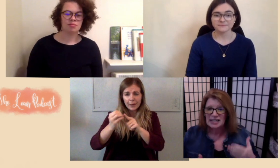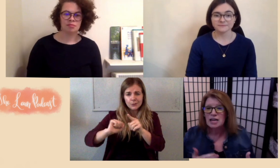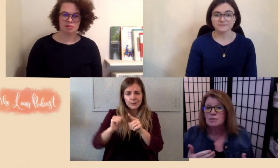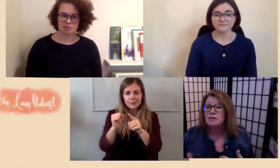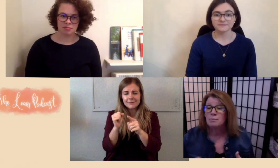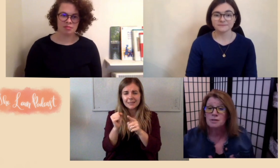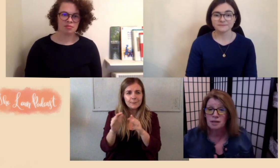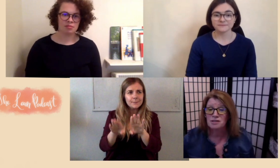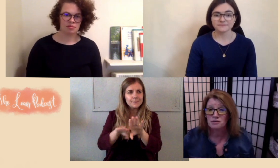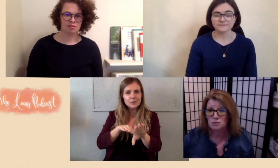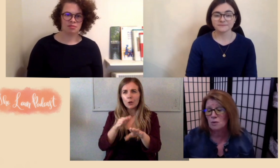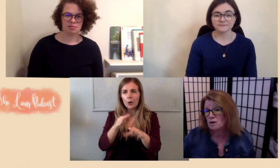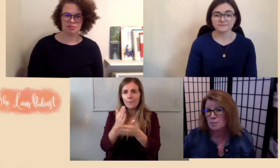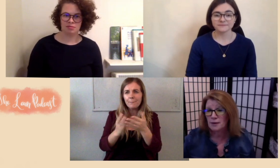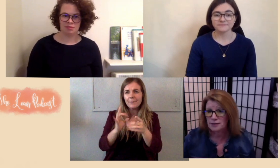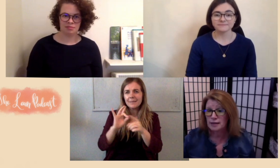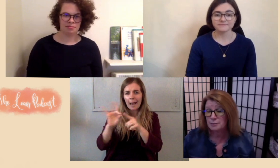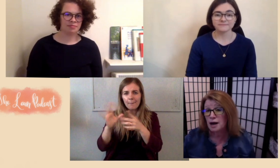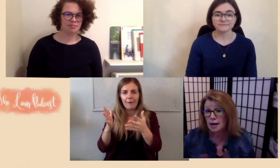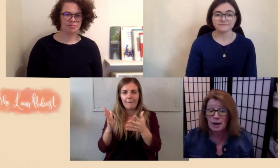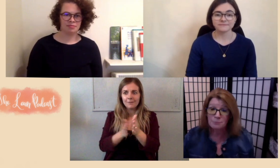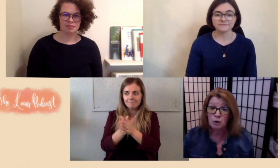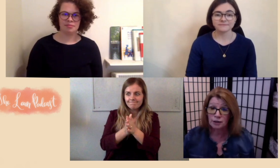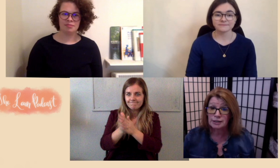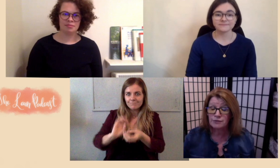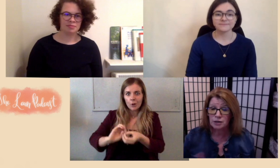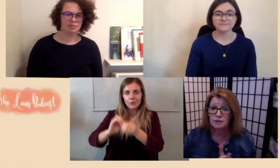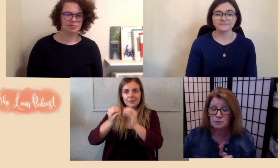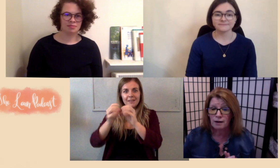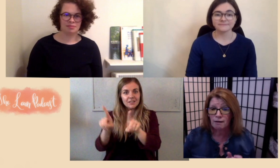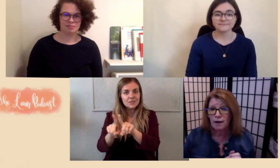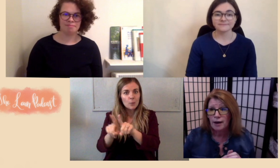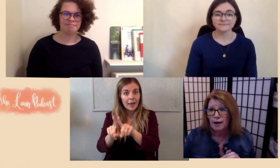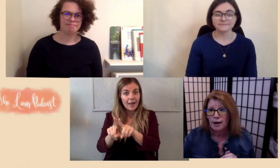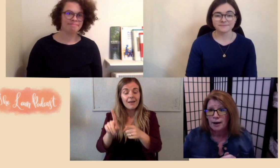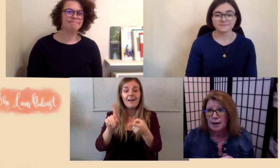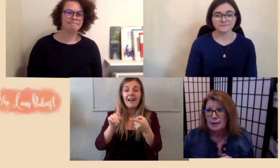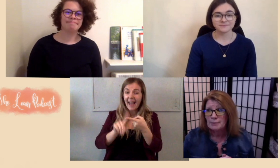And trying to further the values of important things,